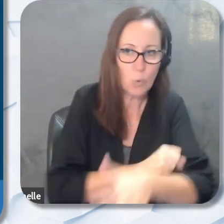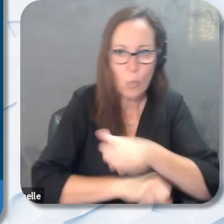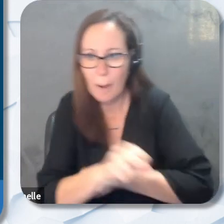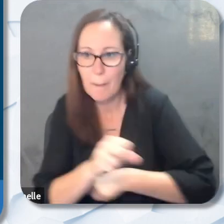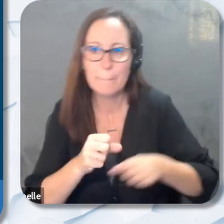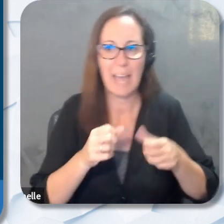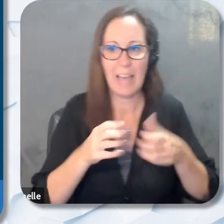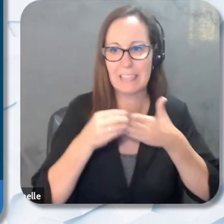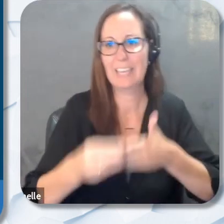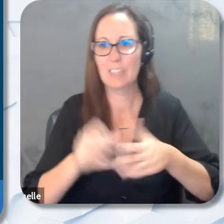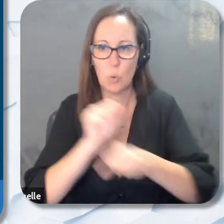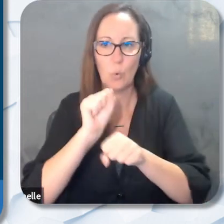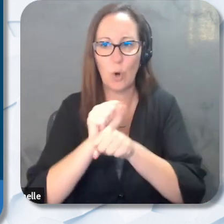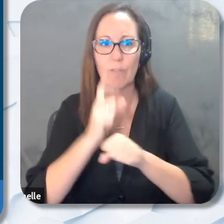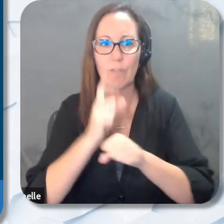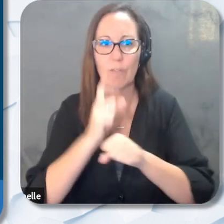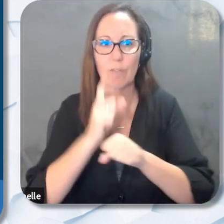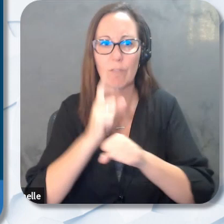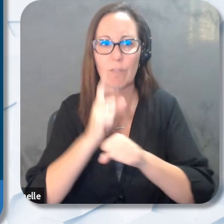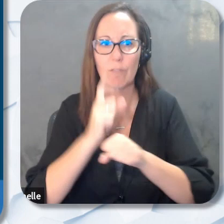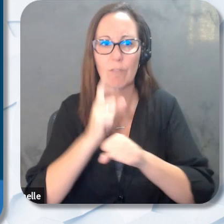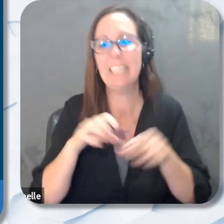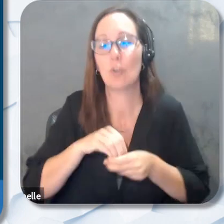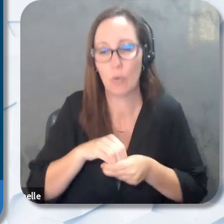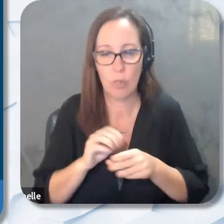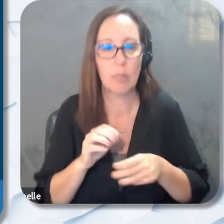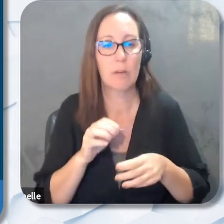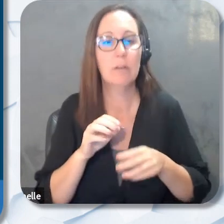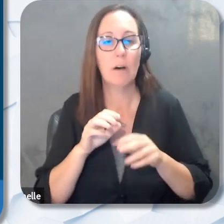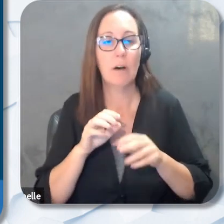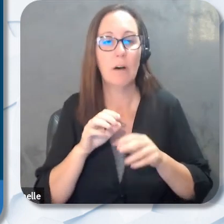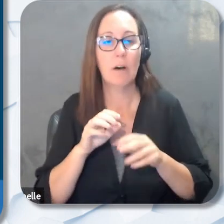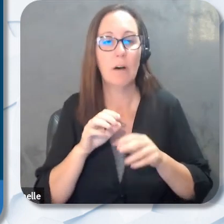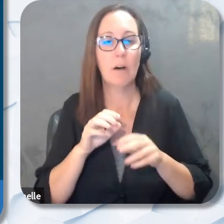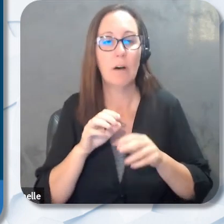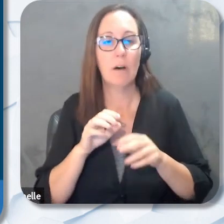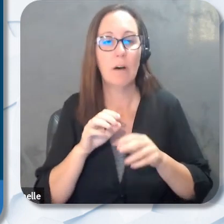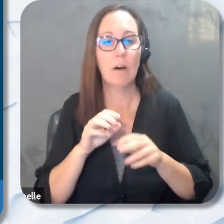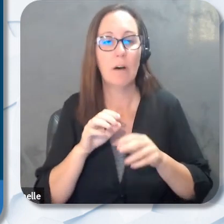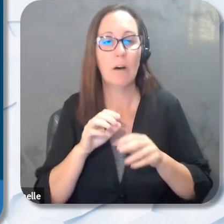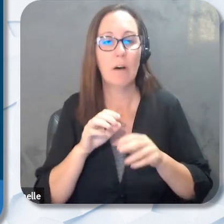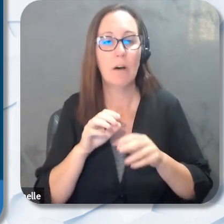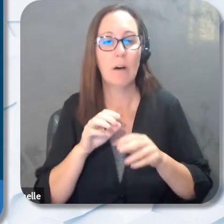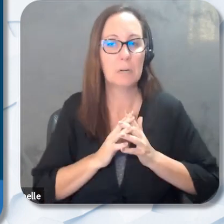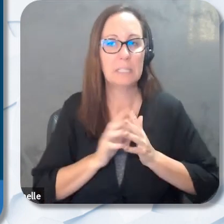the work of each of the constellations will do some initial work. Larger work groups for each